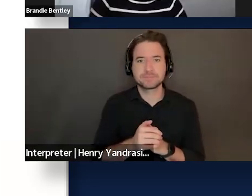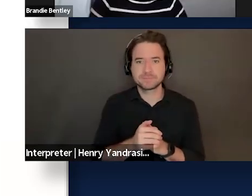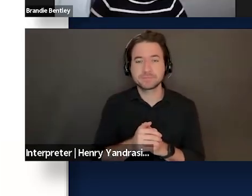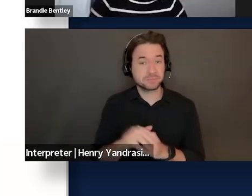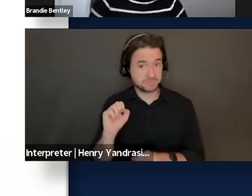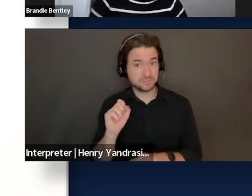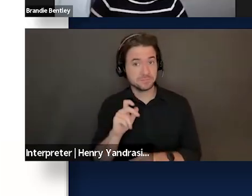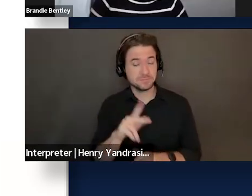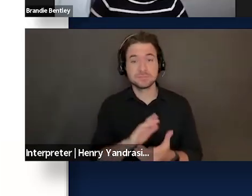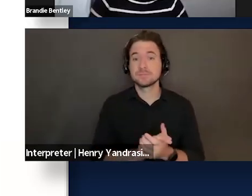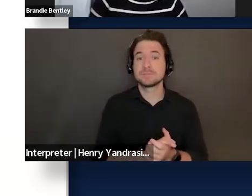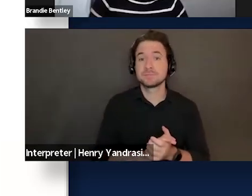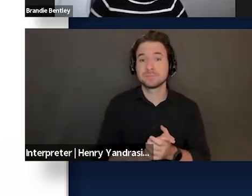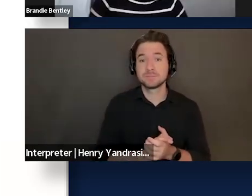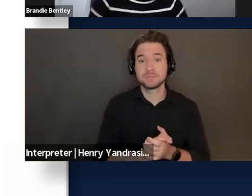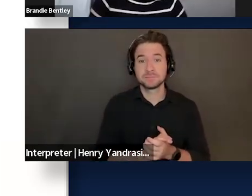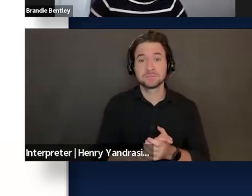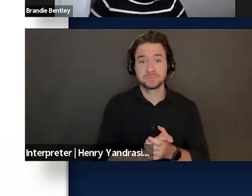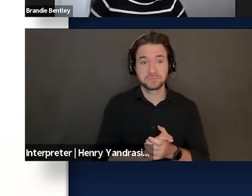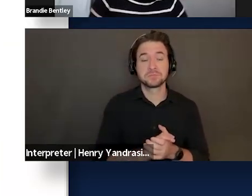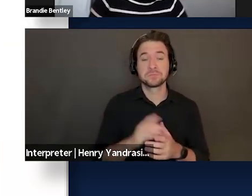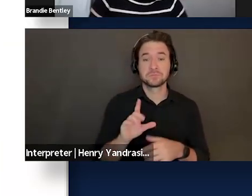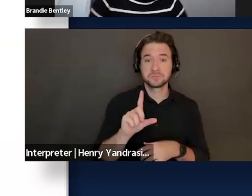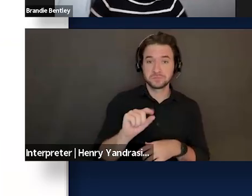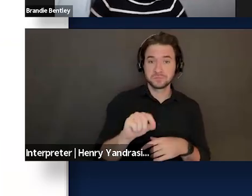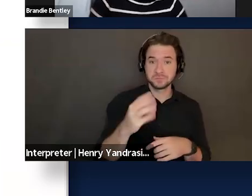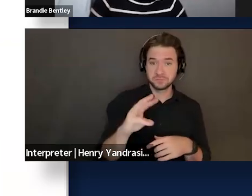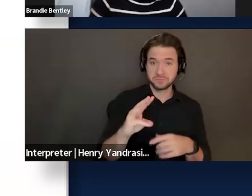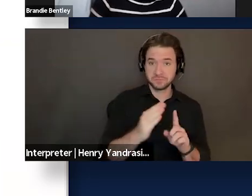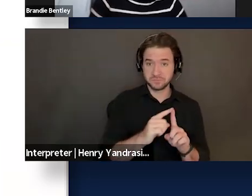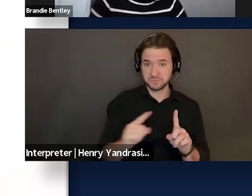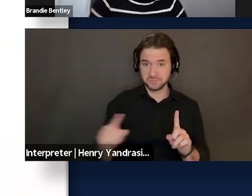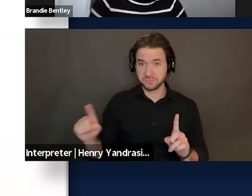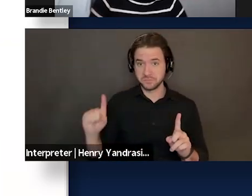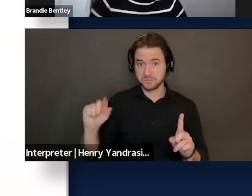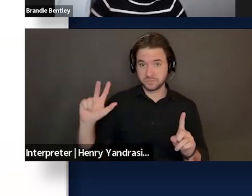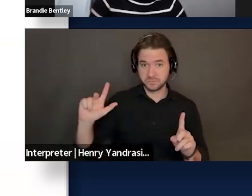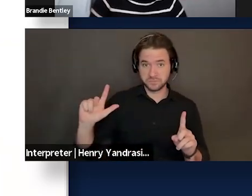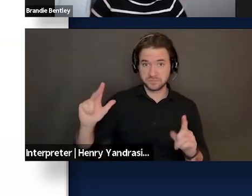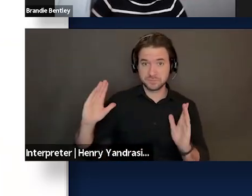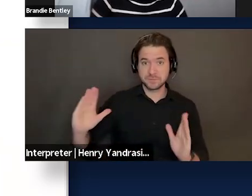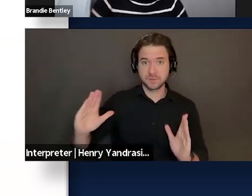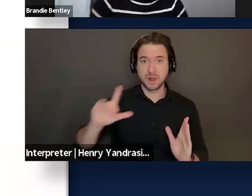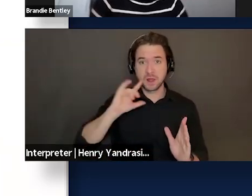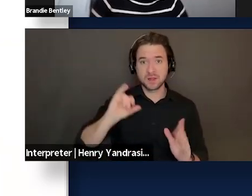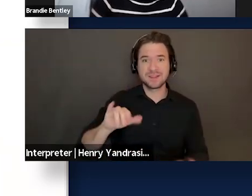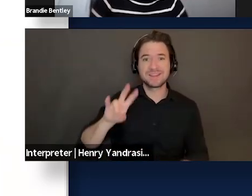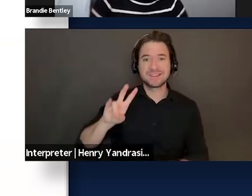Okay. So across 2016 to 2023, it looks like 7.